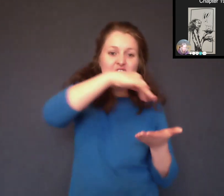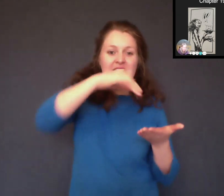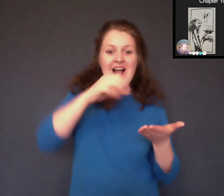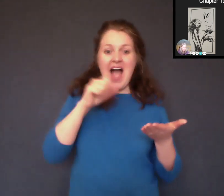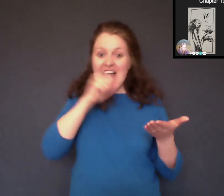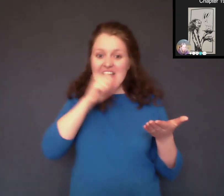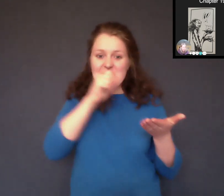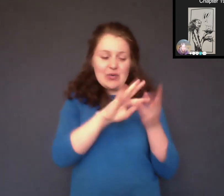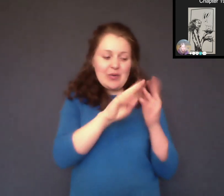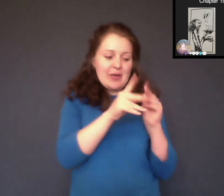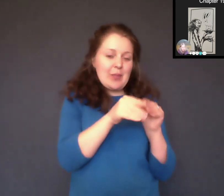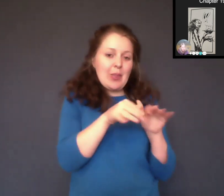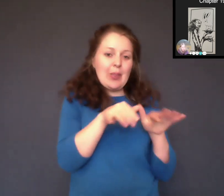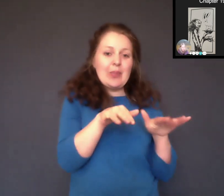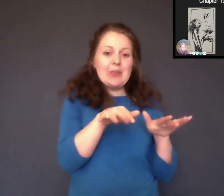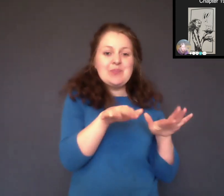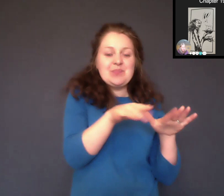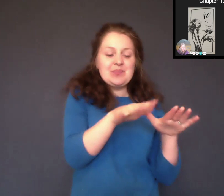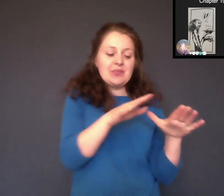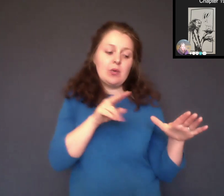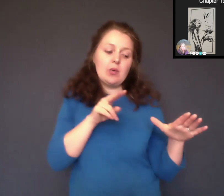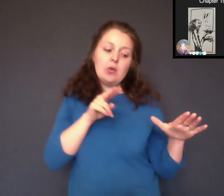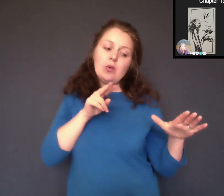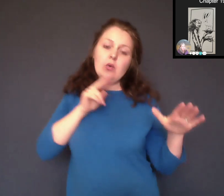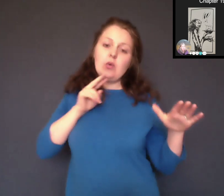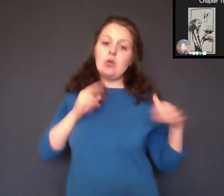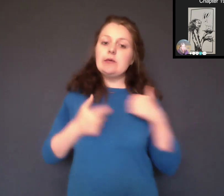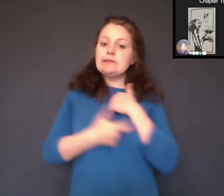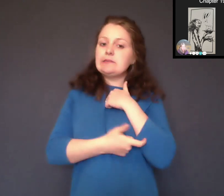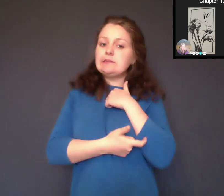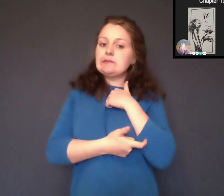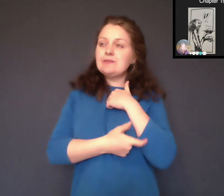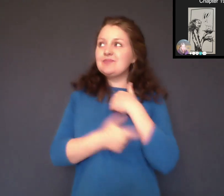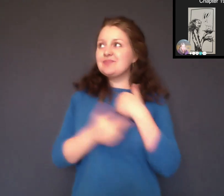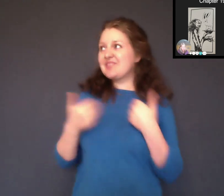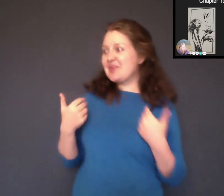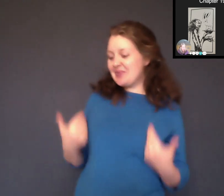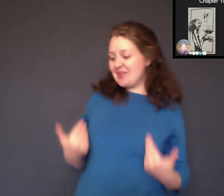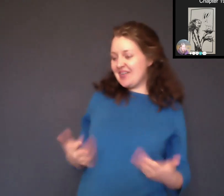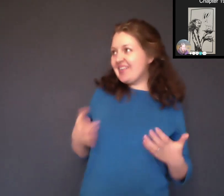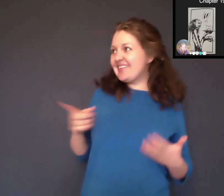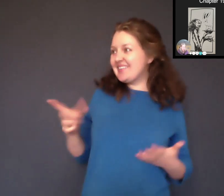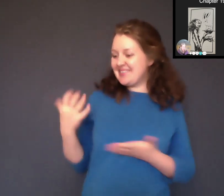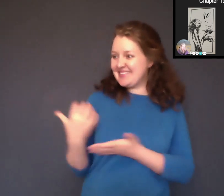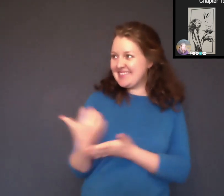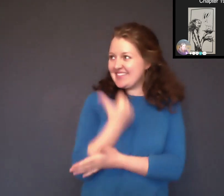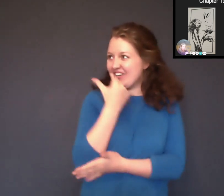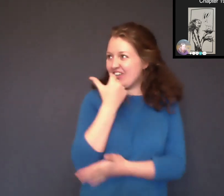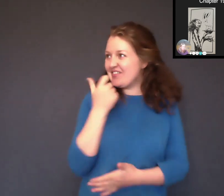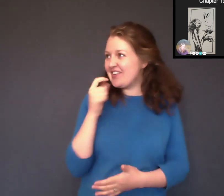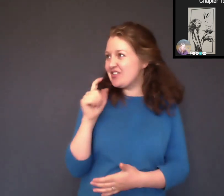in a sweet white pool it certainly looked tempting go on said jive you deserve a treat